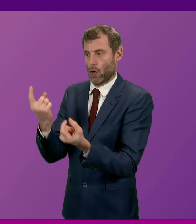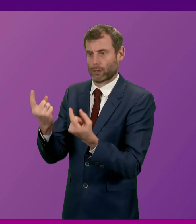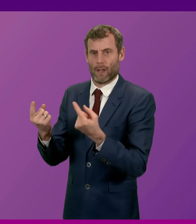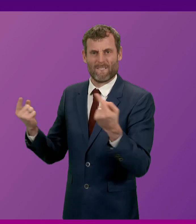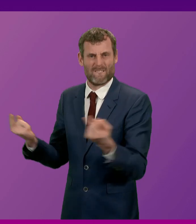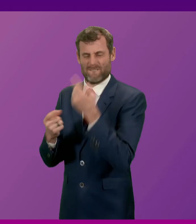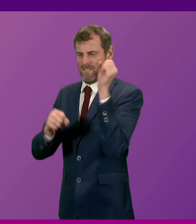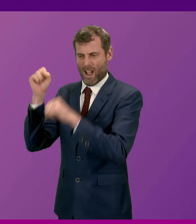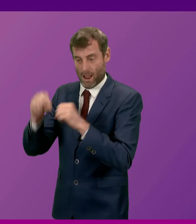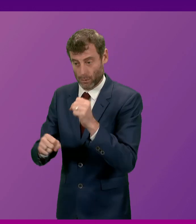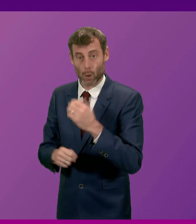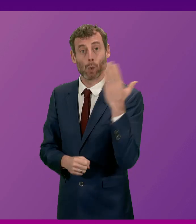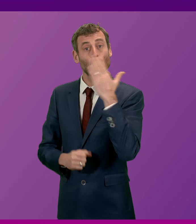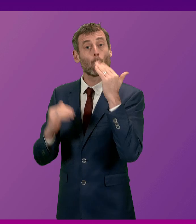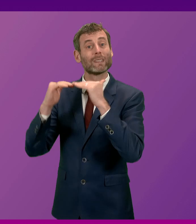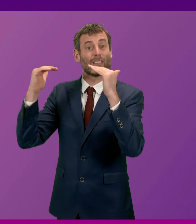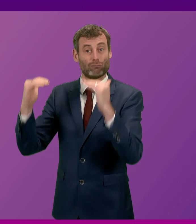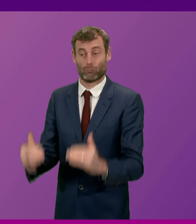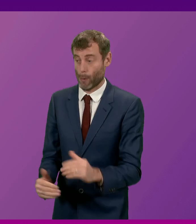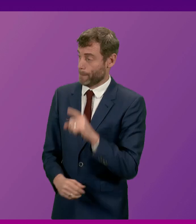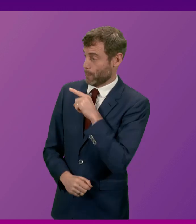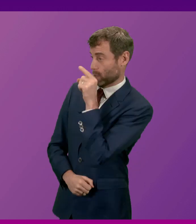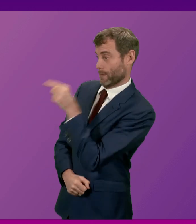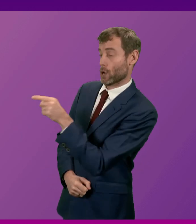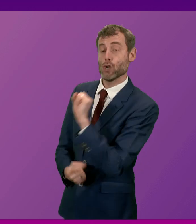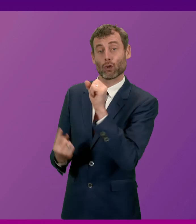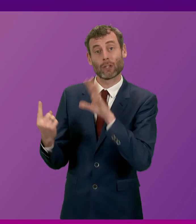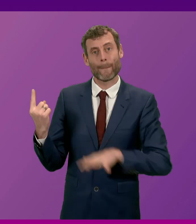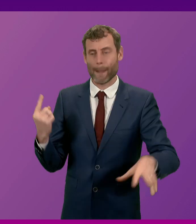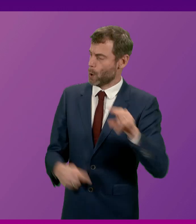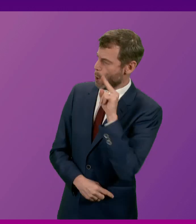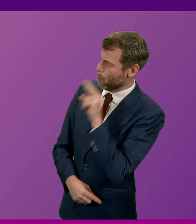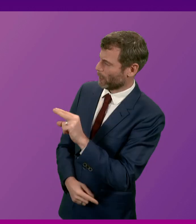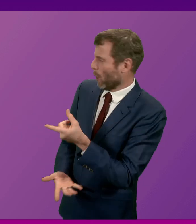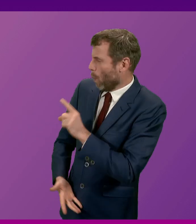Scots will be watching this Government and wondering why it cannot even get the basics right. Can we have a question, please, Mr Sarwar?